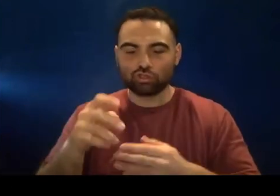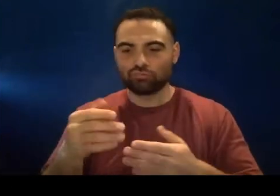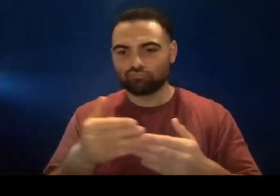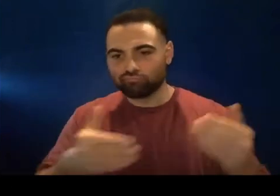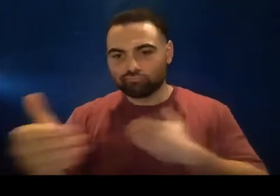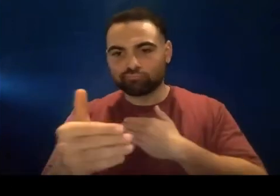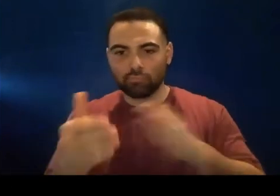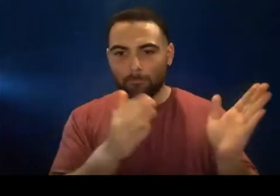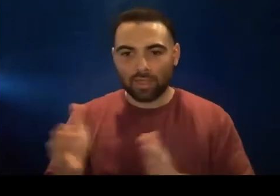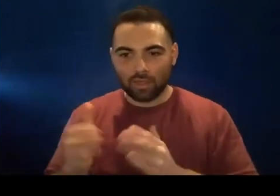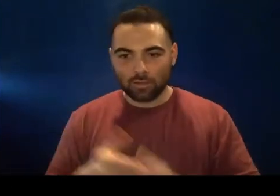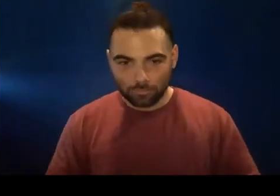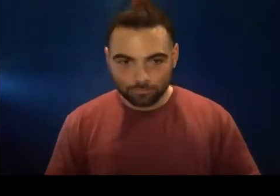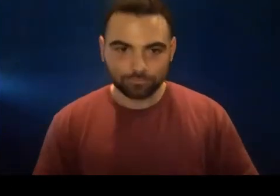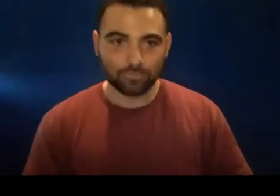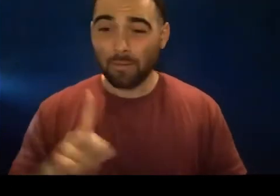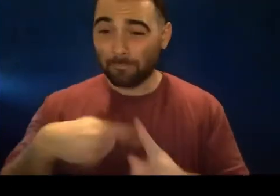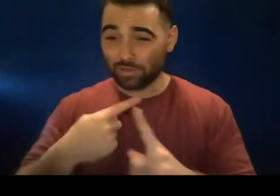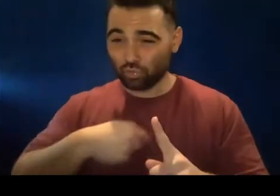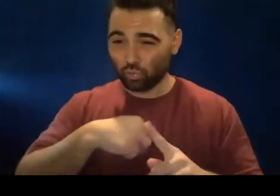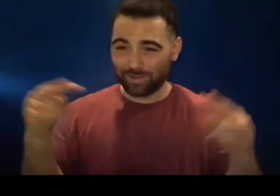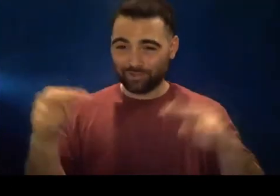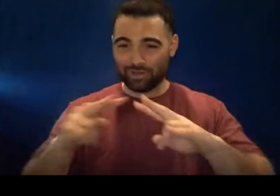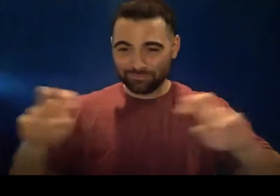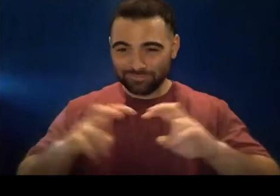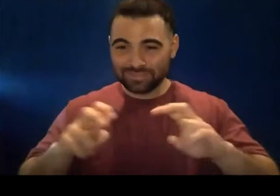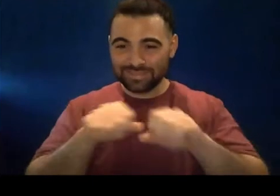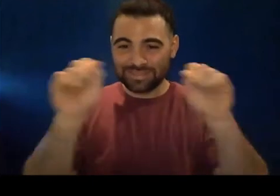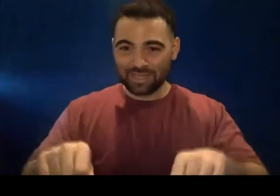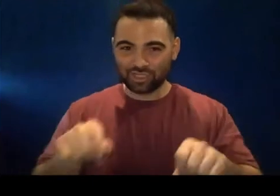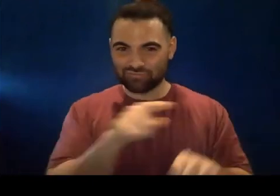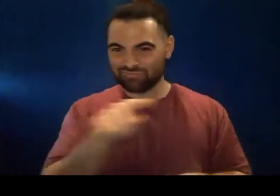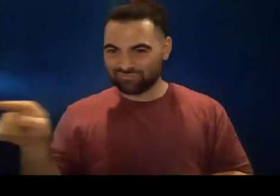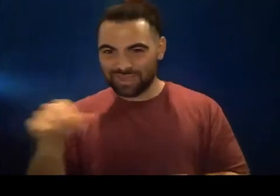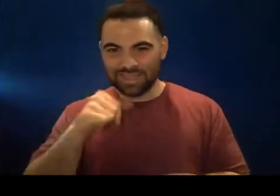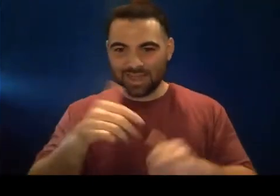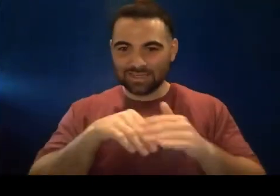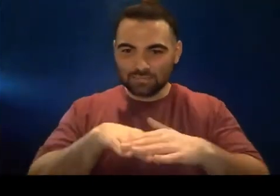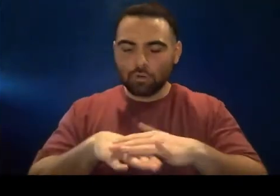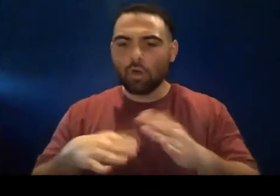that are in fact inaccessible, what are the most common ones that you have seen?